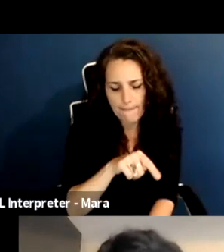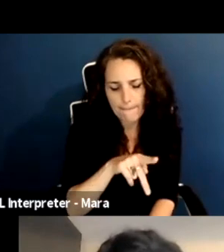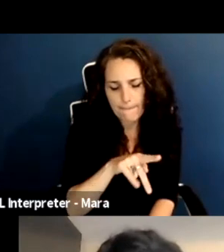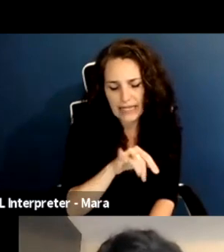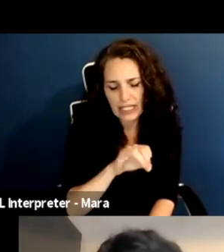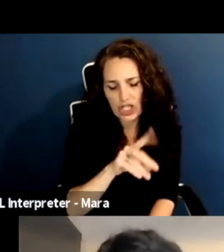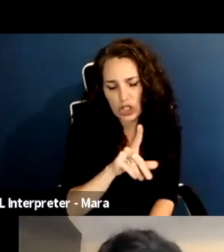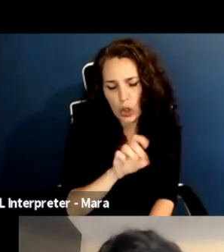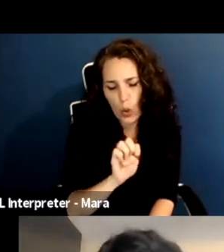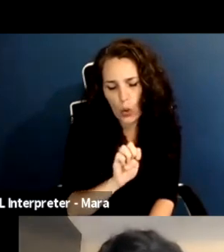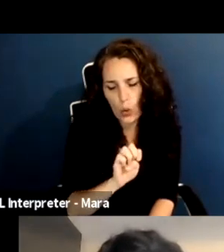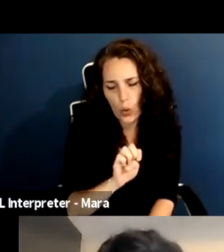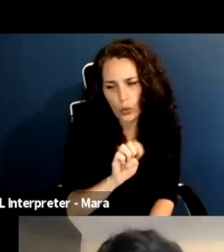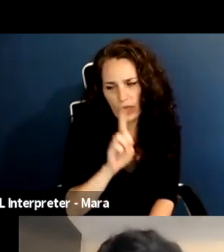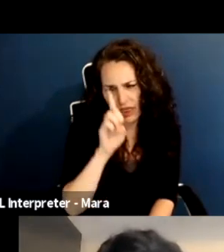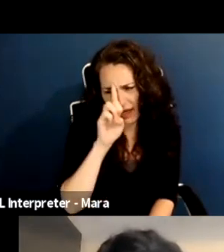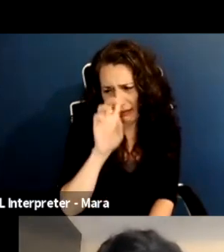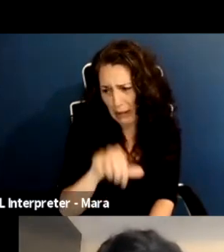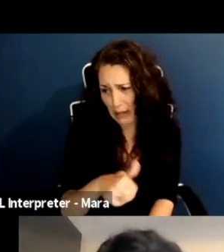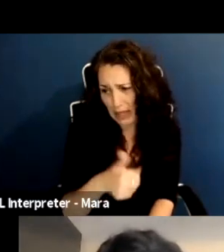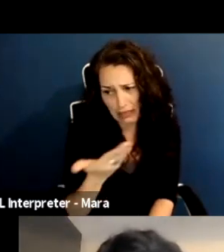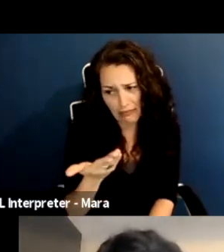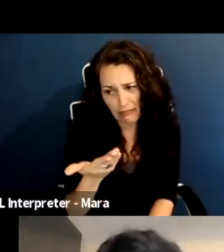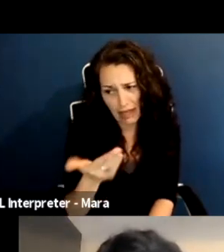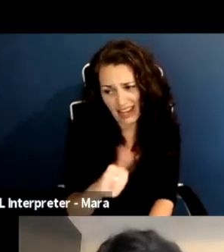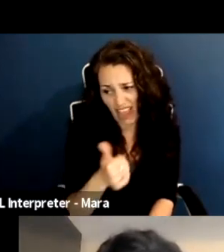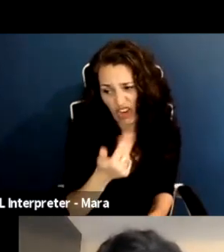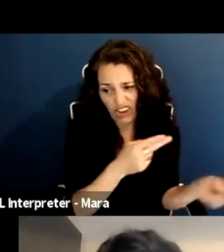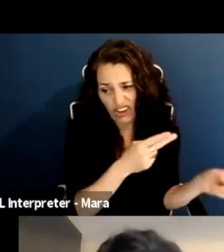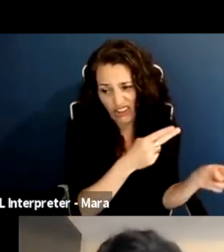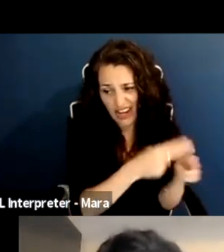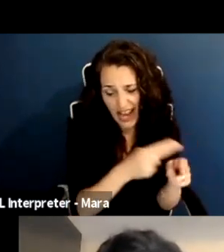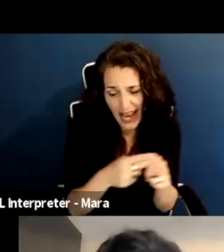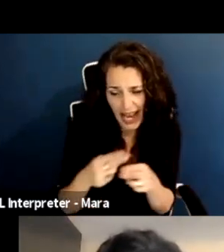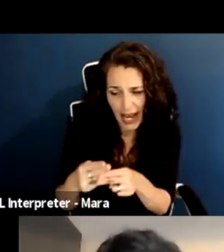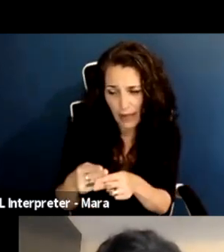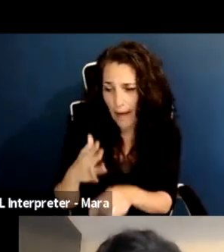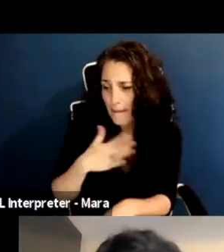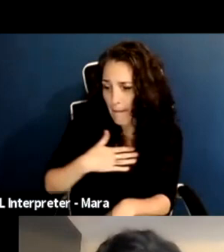And my partner, all of us we just kept coming back to Impact,